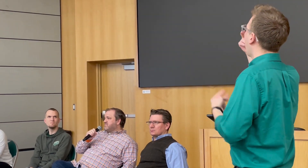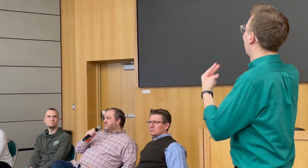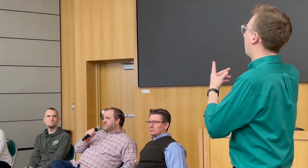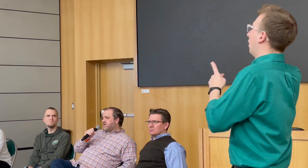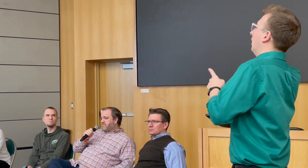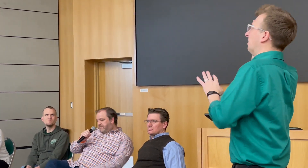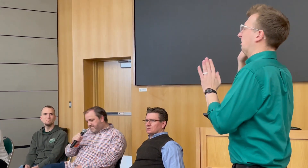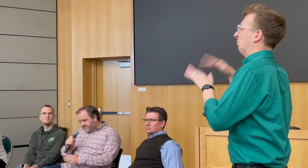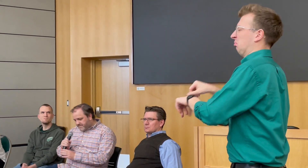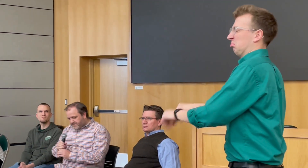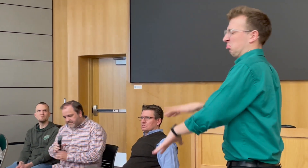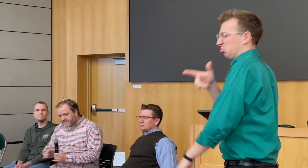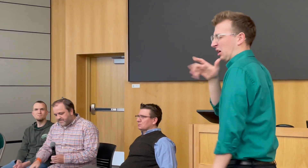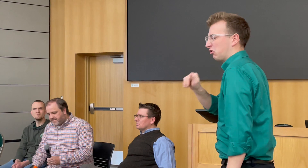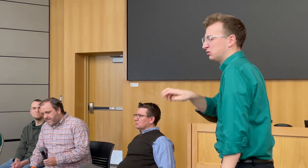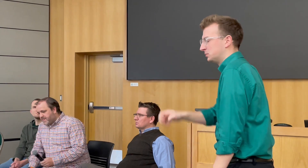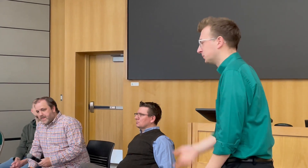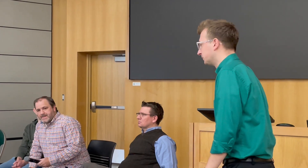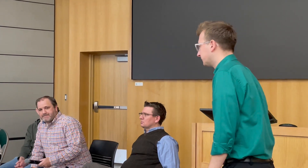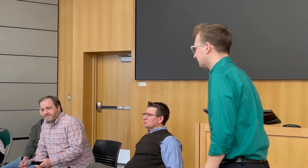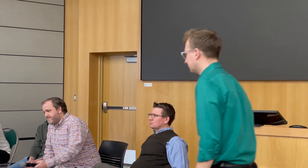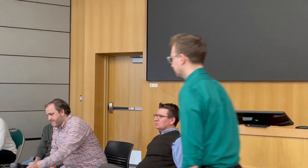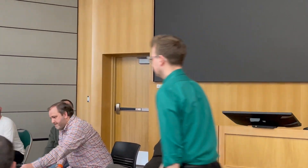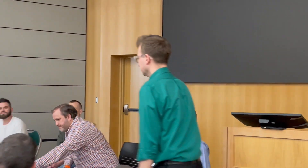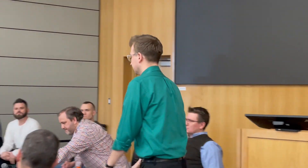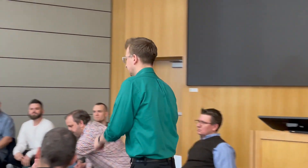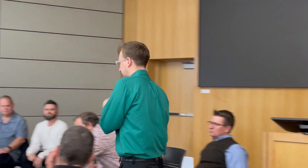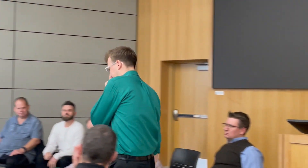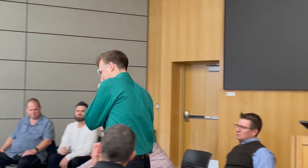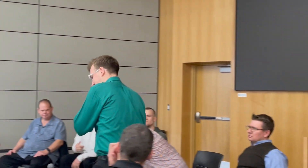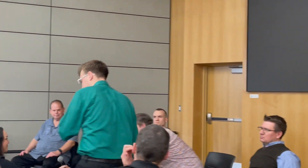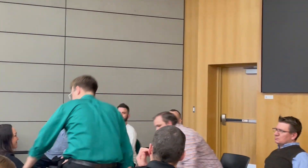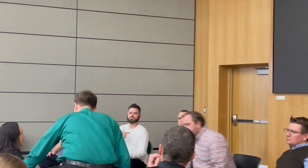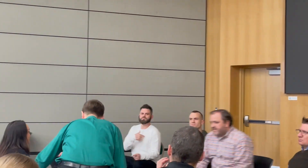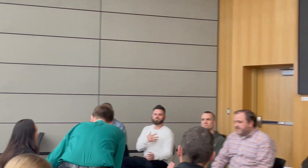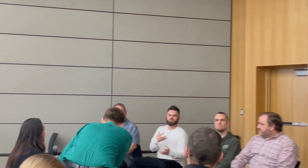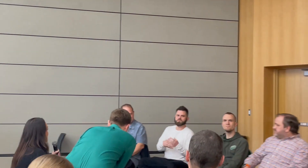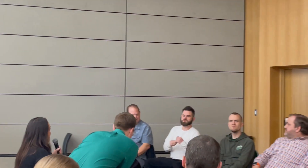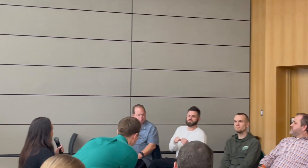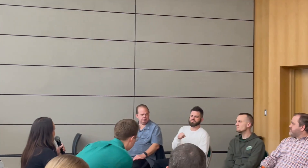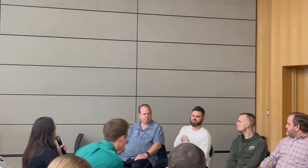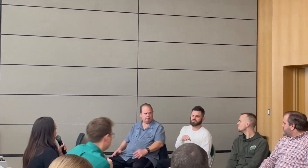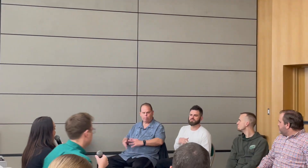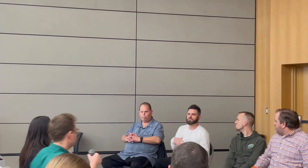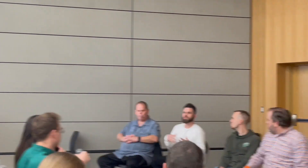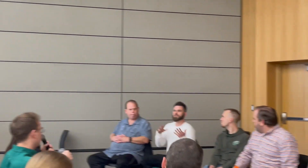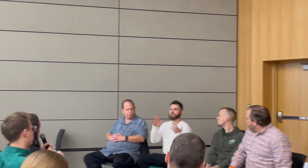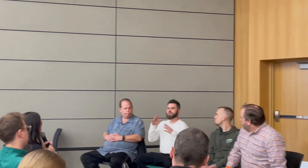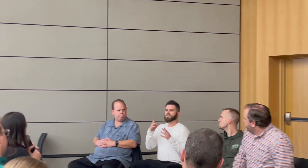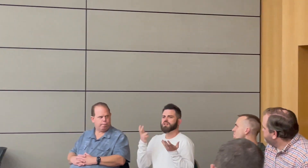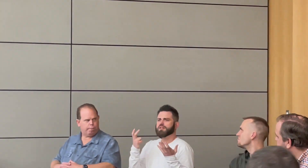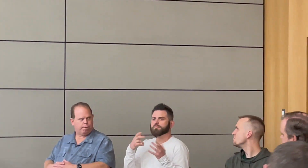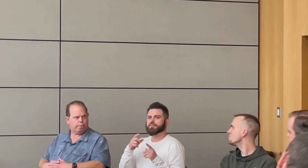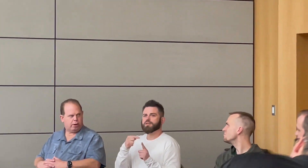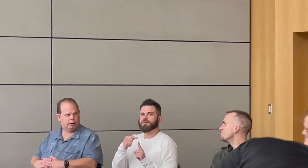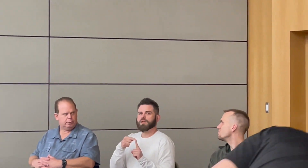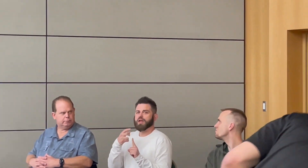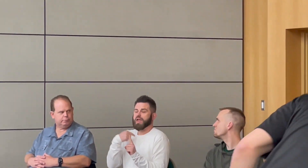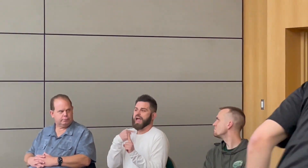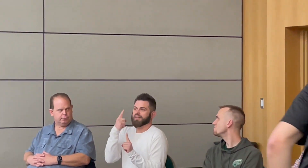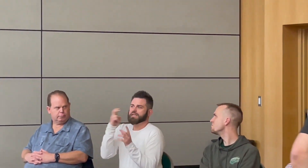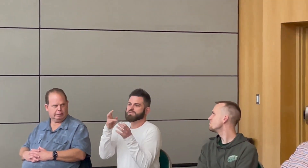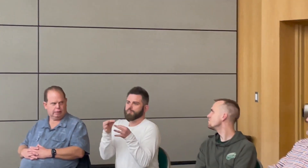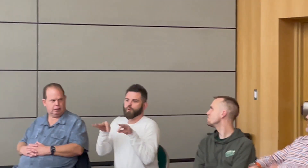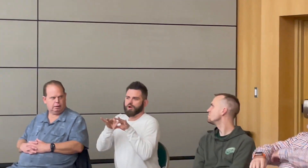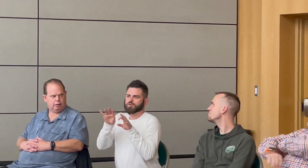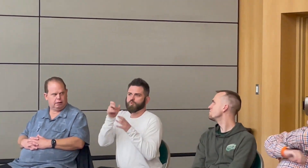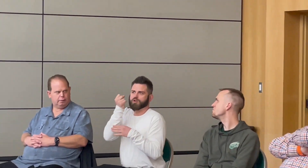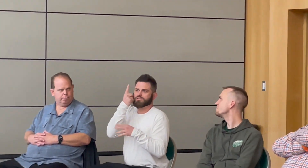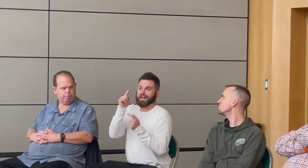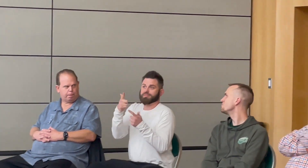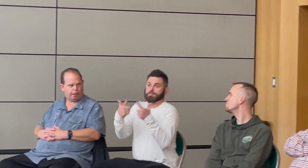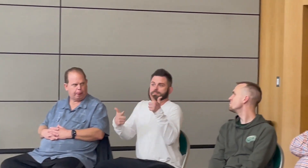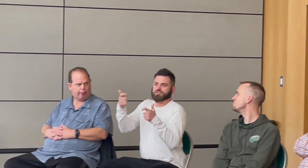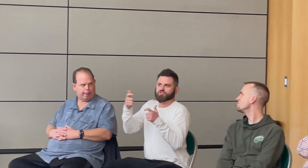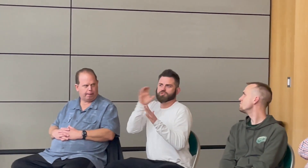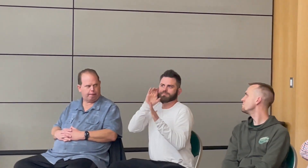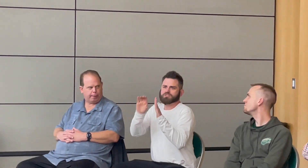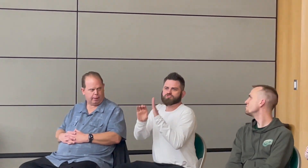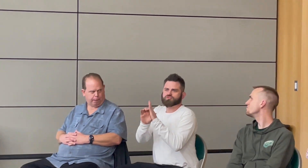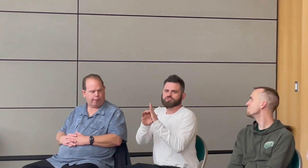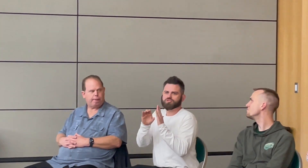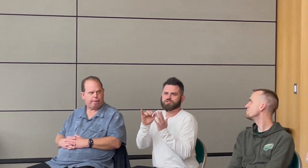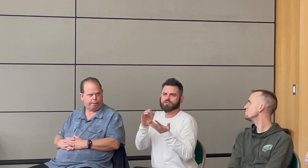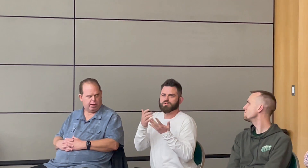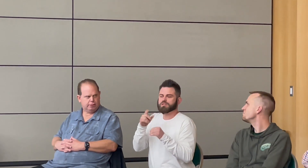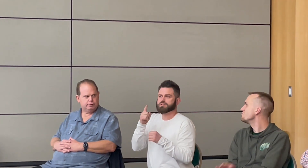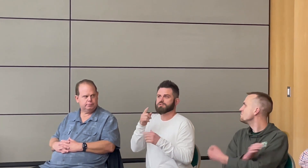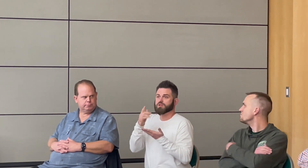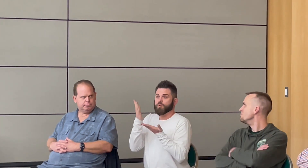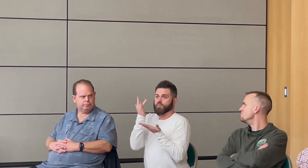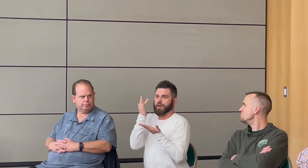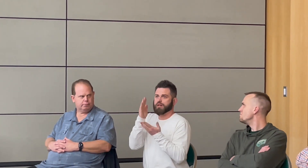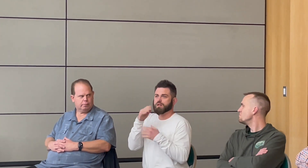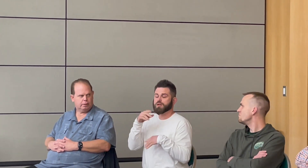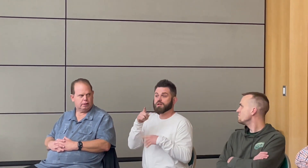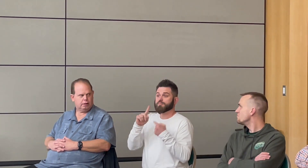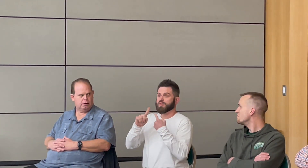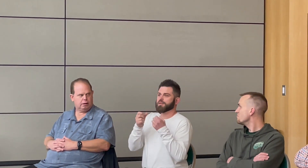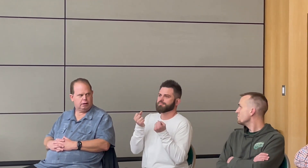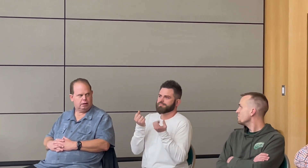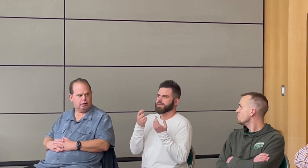them I would love to add something I think it's important to understand the bigger picture the